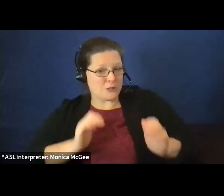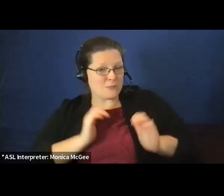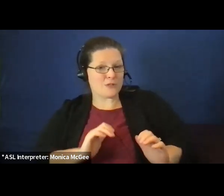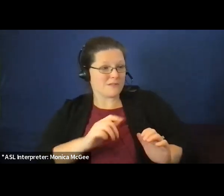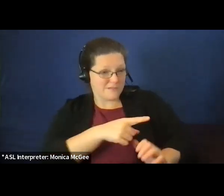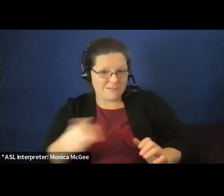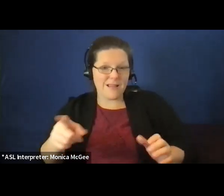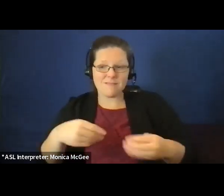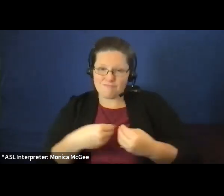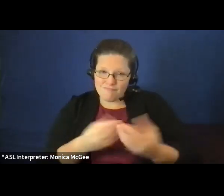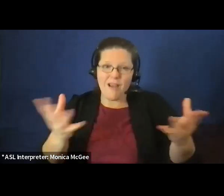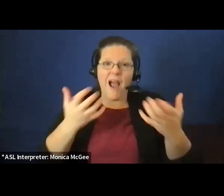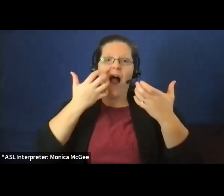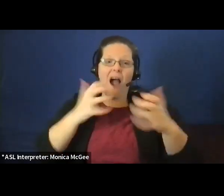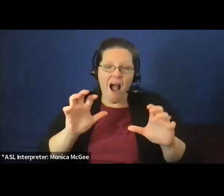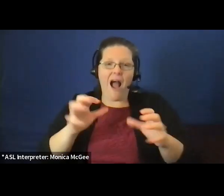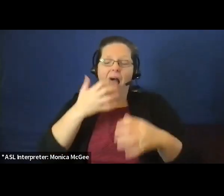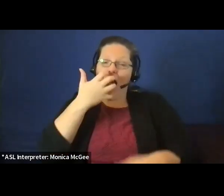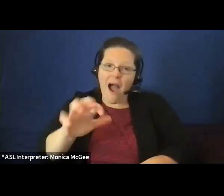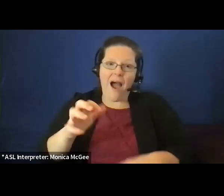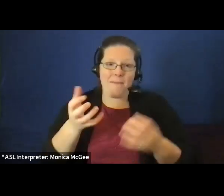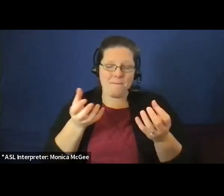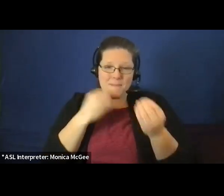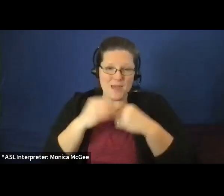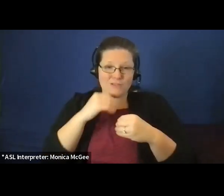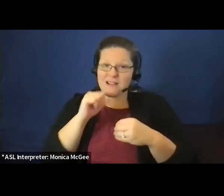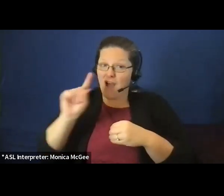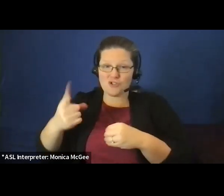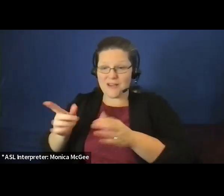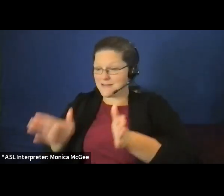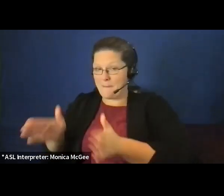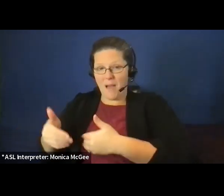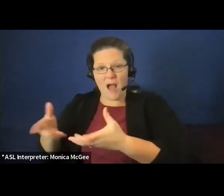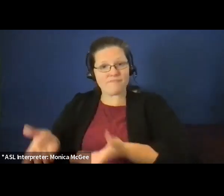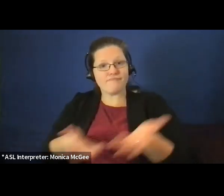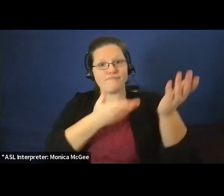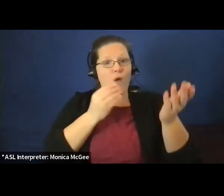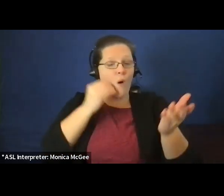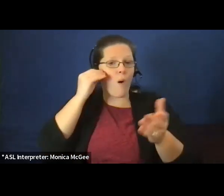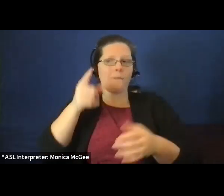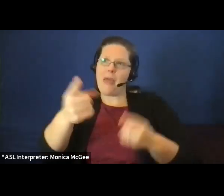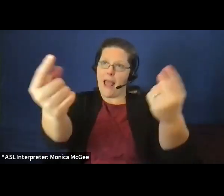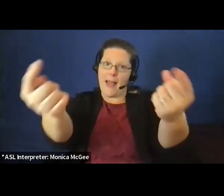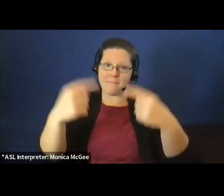consumers and some of them old, some of